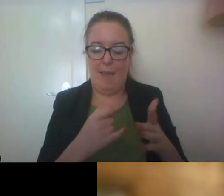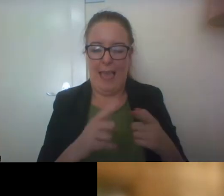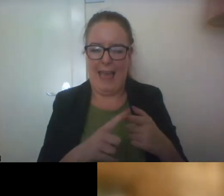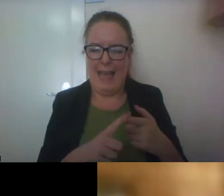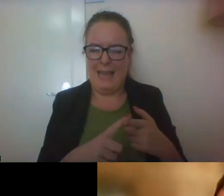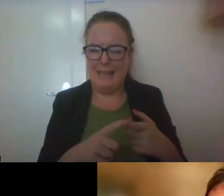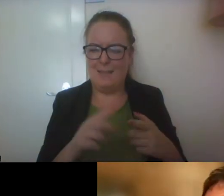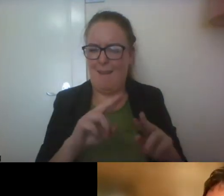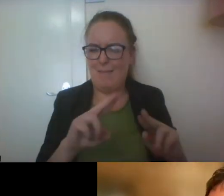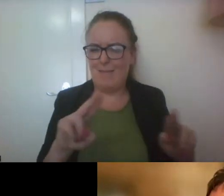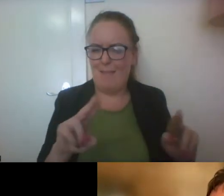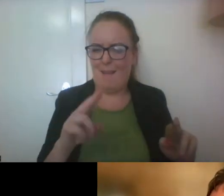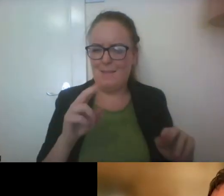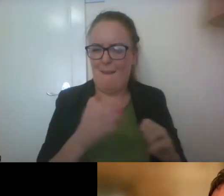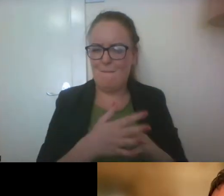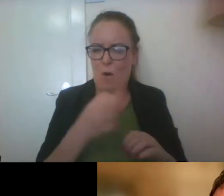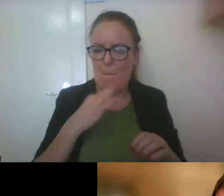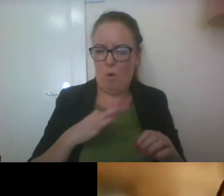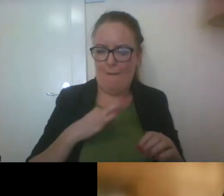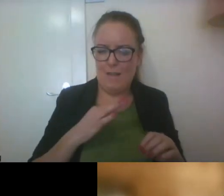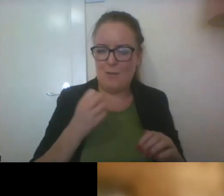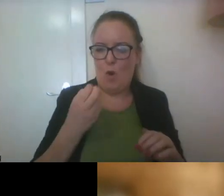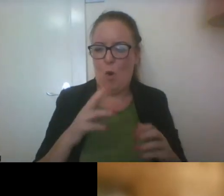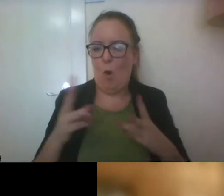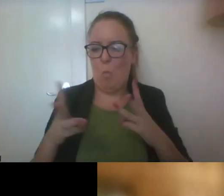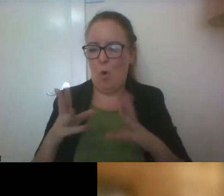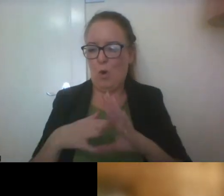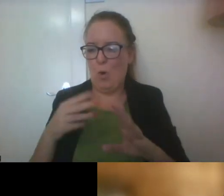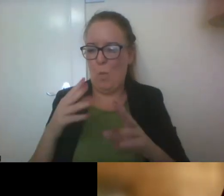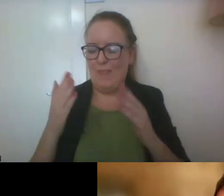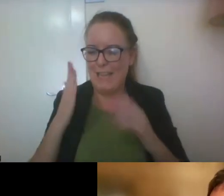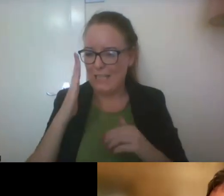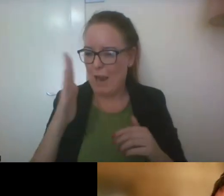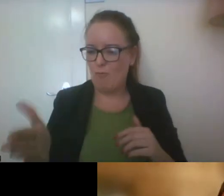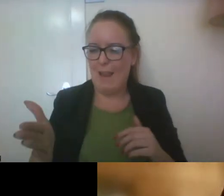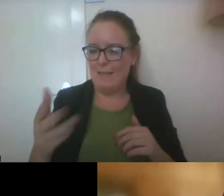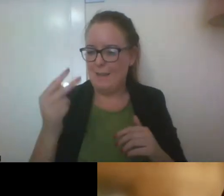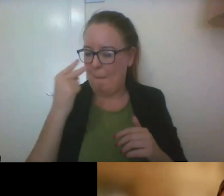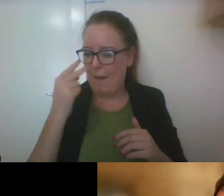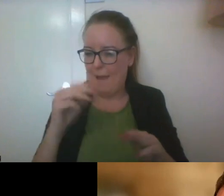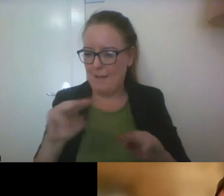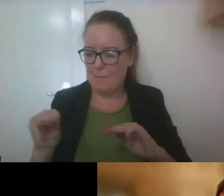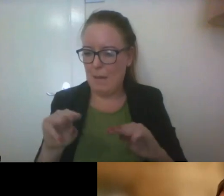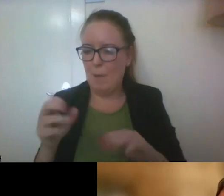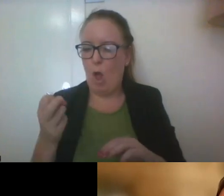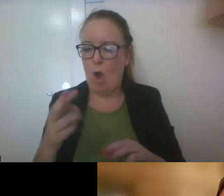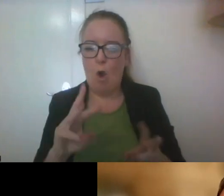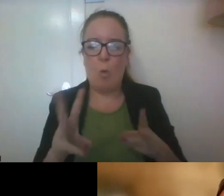and whether they're working directly with blind people and also whether they're working in maybe an educational context, et cetera.